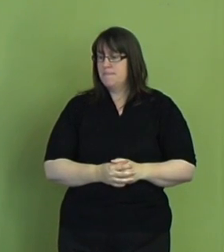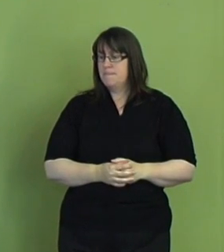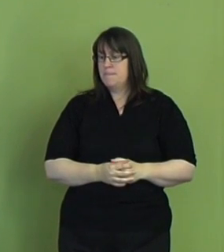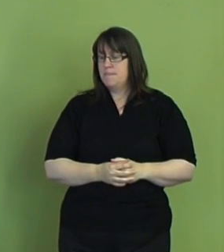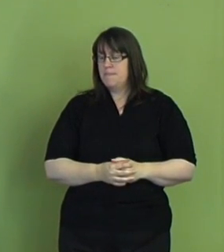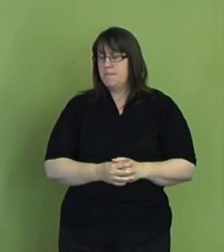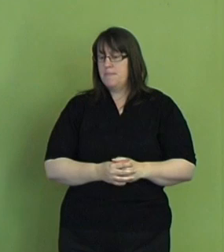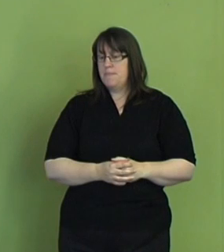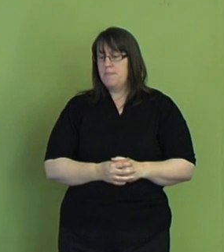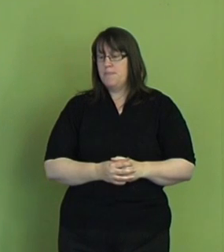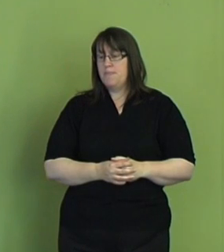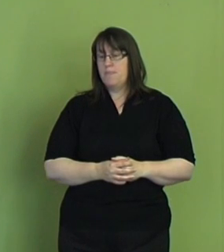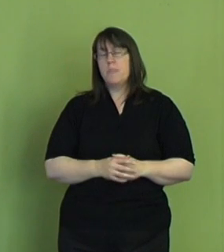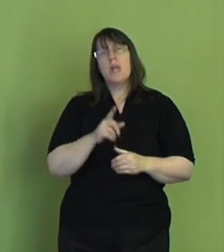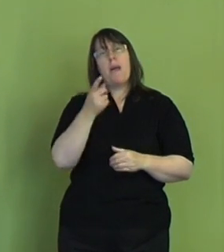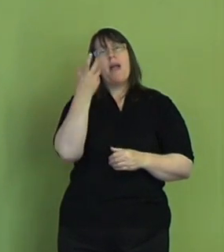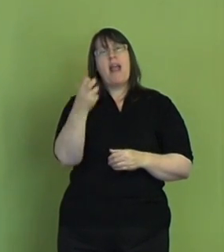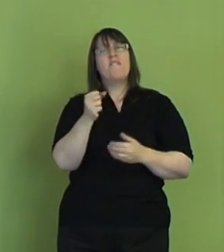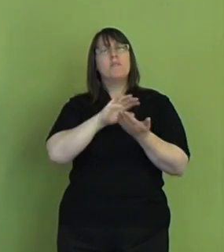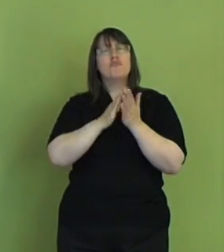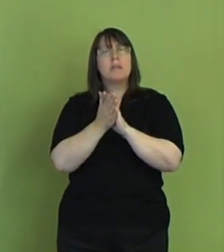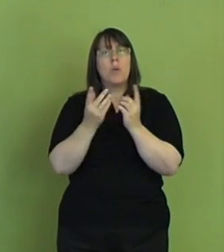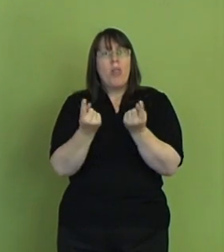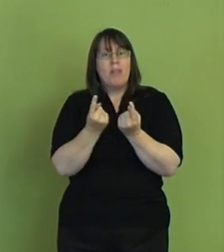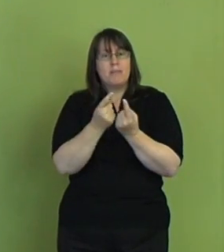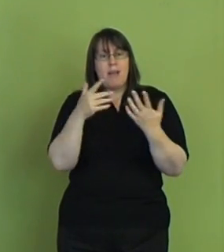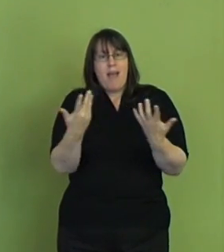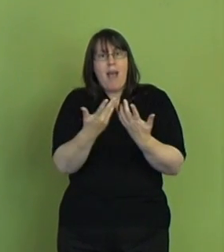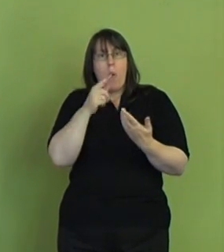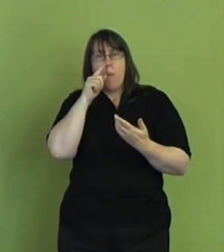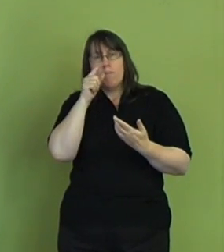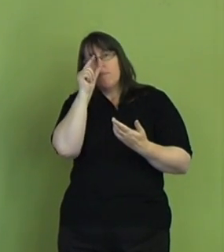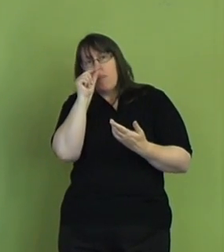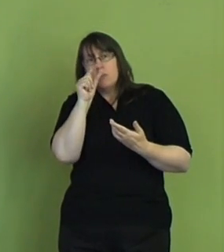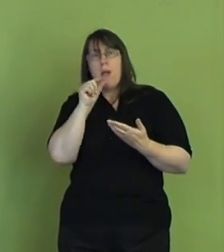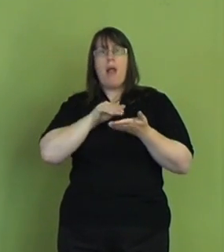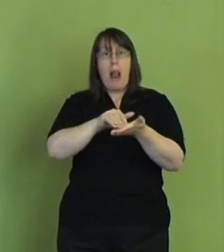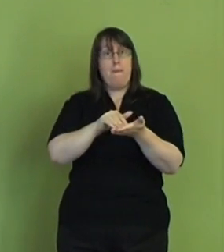Practical support is really important as well. Things like cooking,